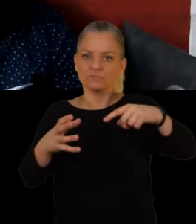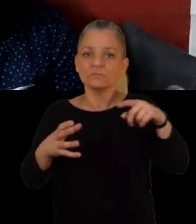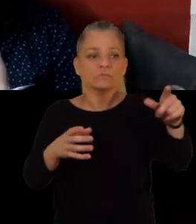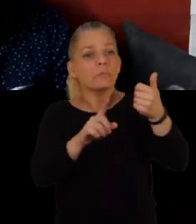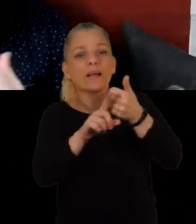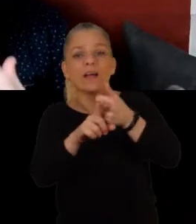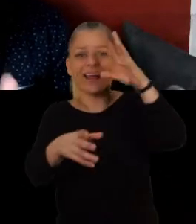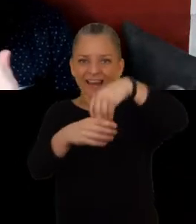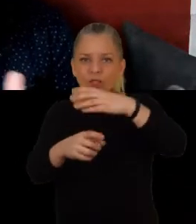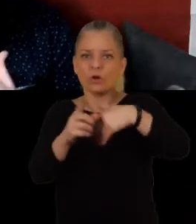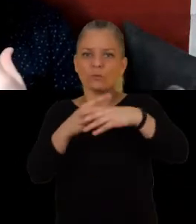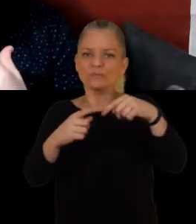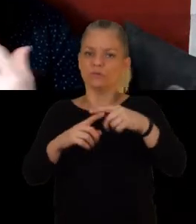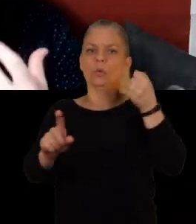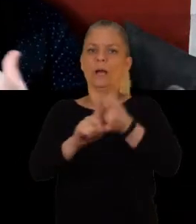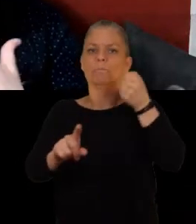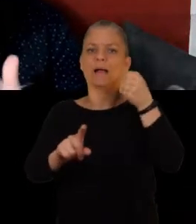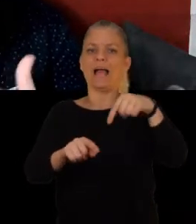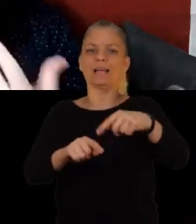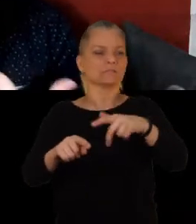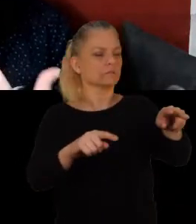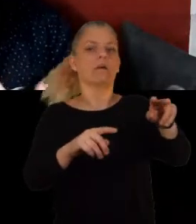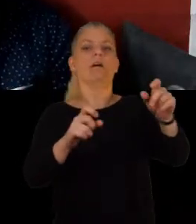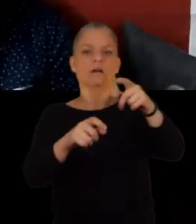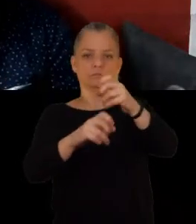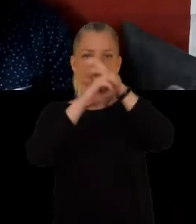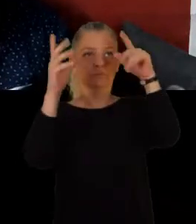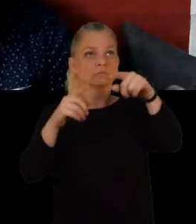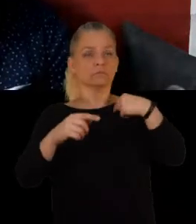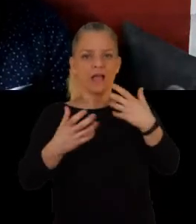that peer support in the community is really where it has the most impact for them because